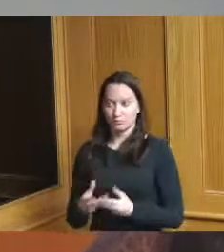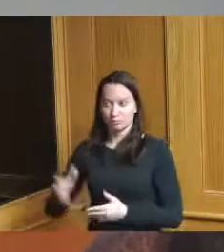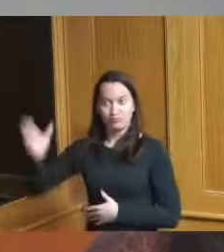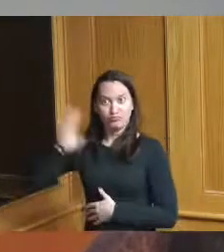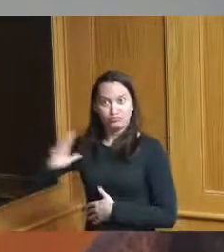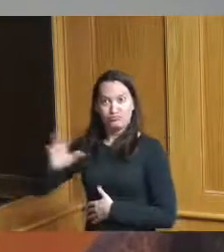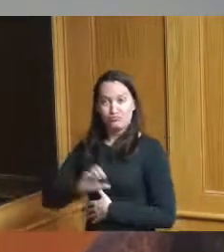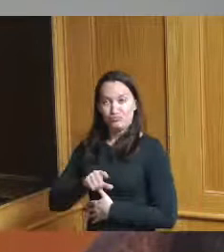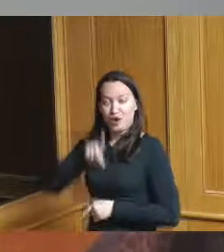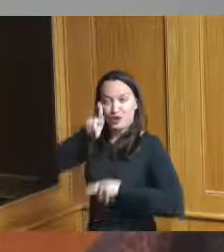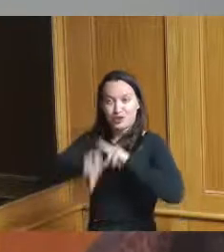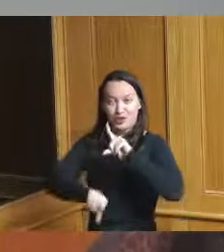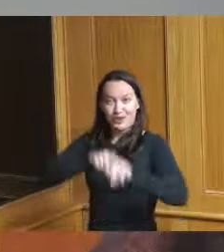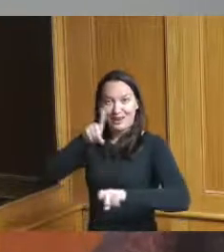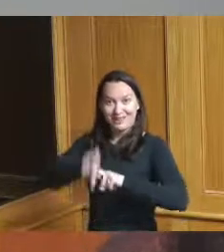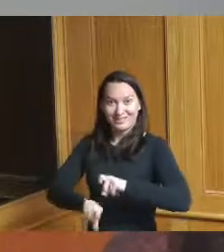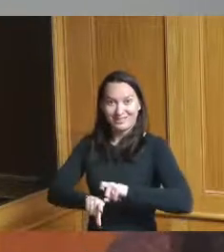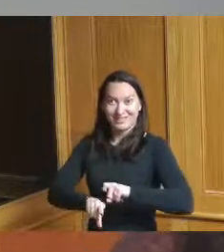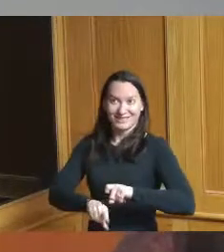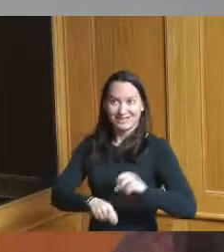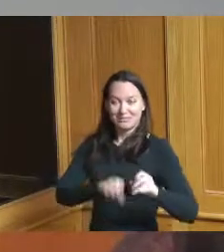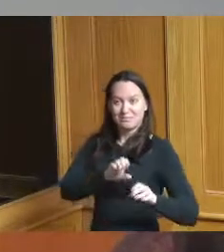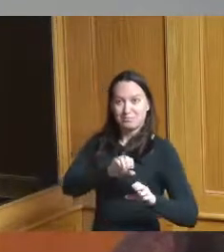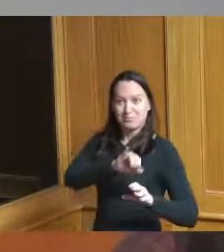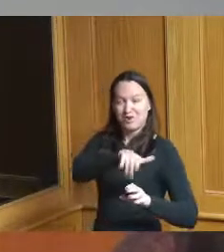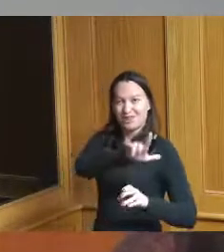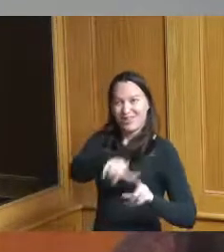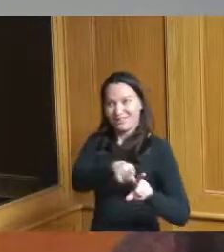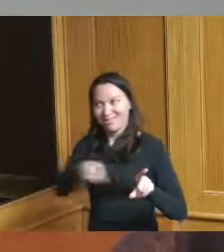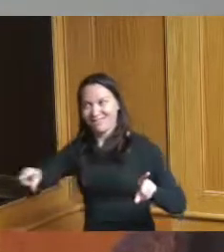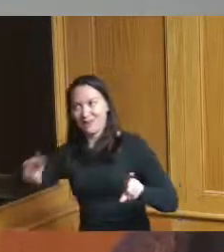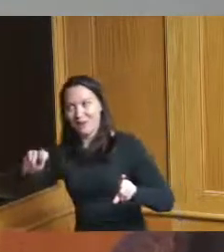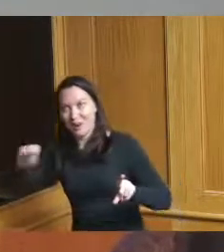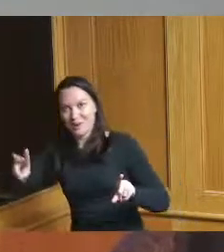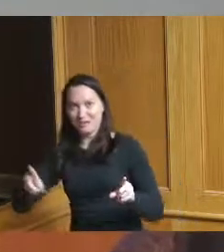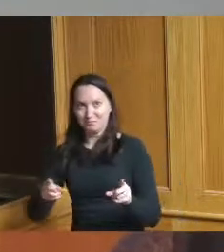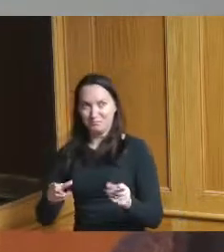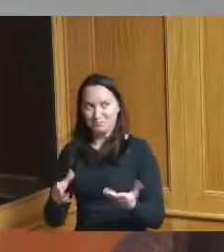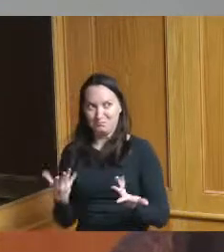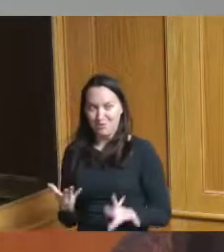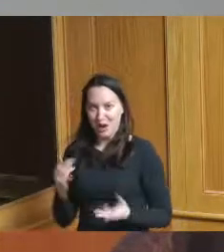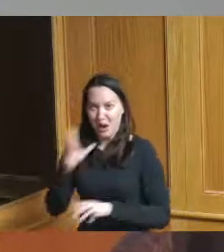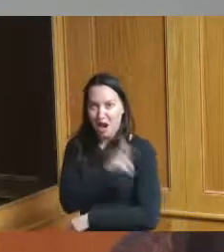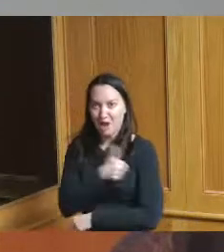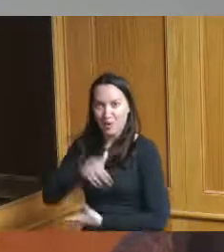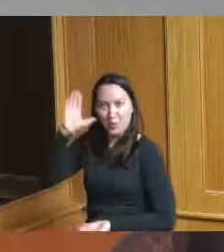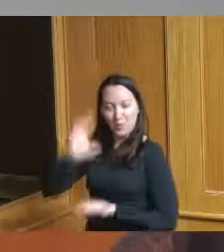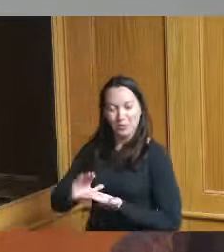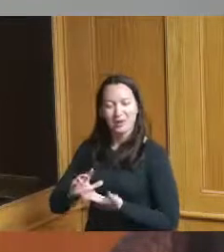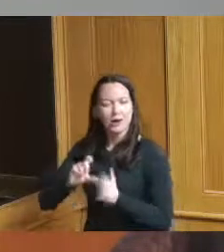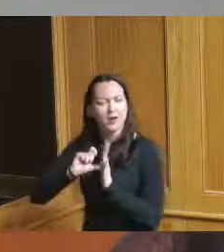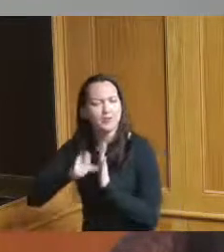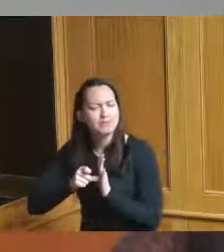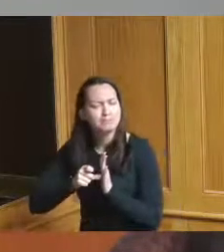when the survey was done so I wonder if there's more emphasis that needs to be made about the